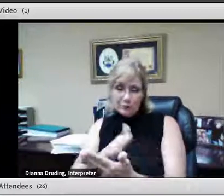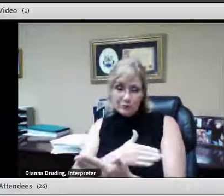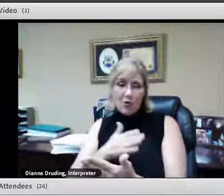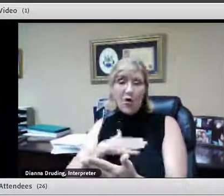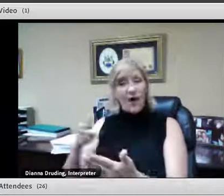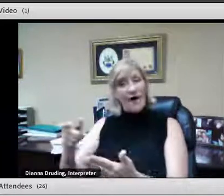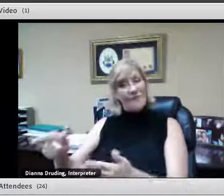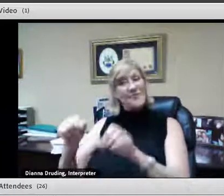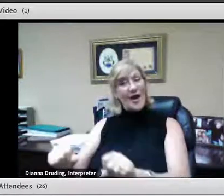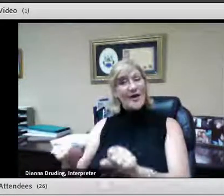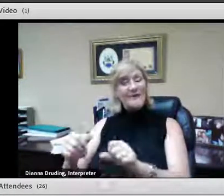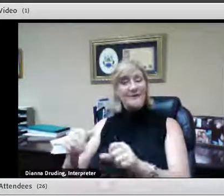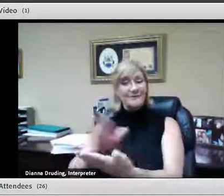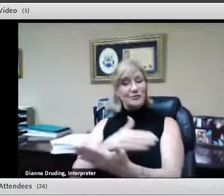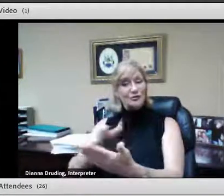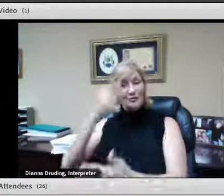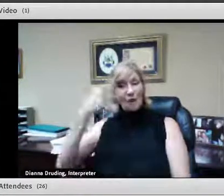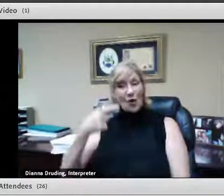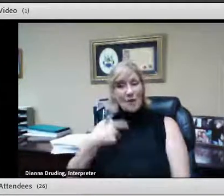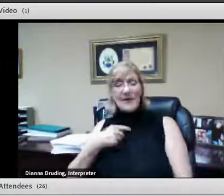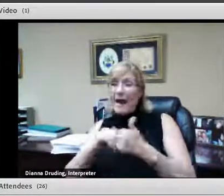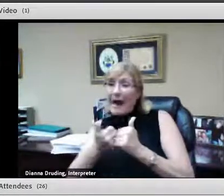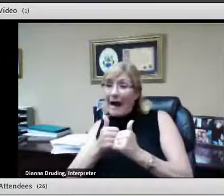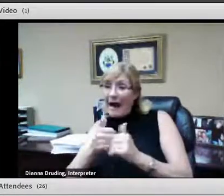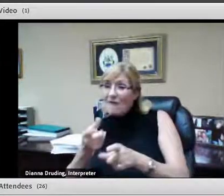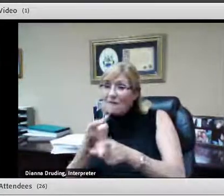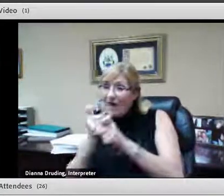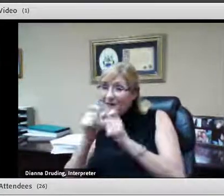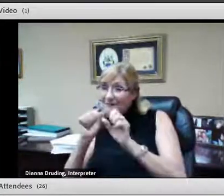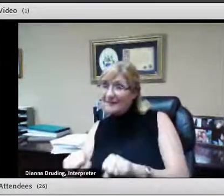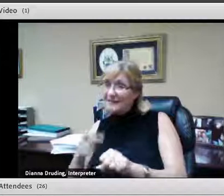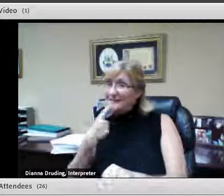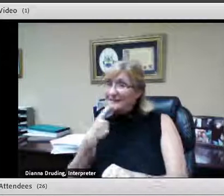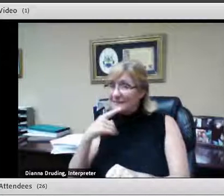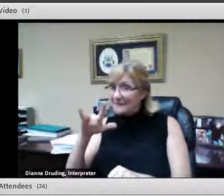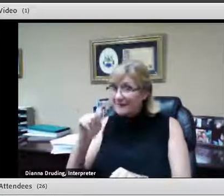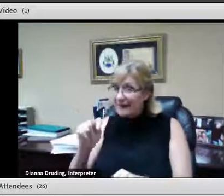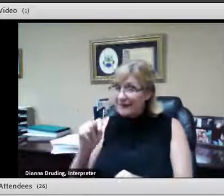and see how fast they can say it, and it's amazing